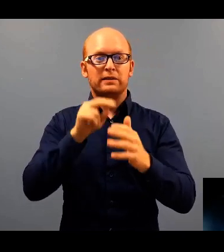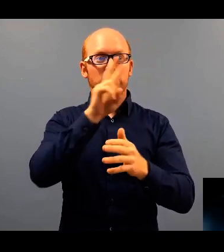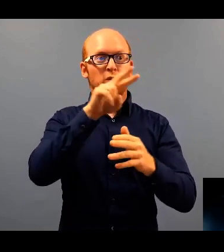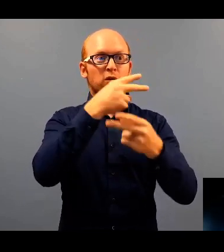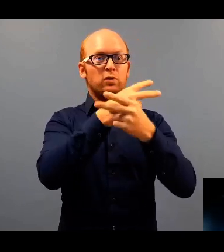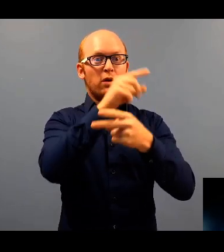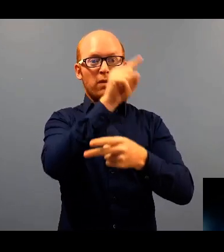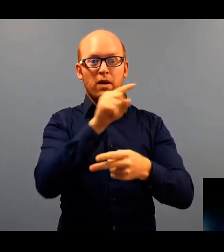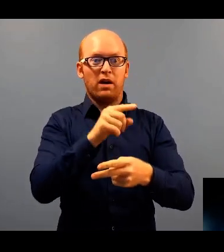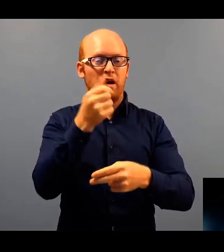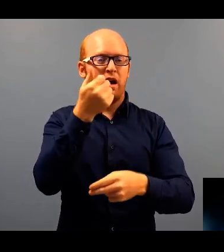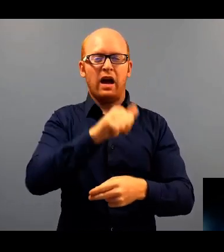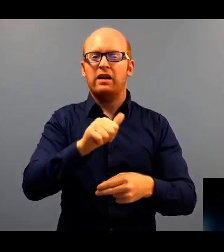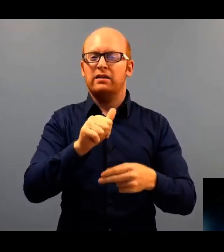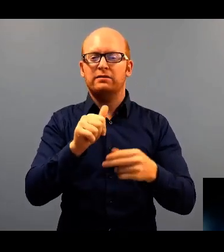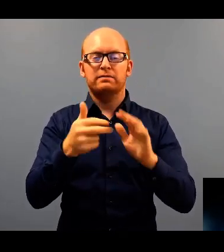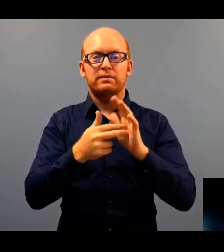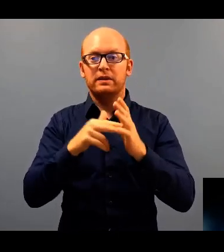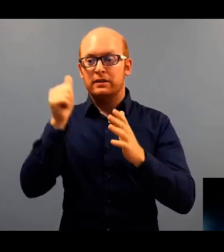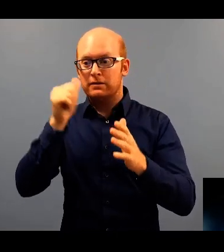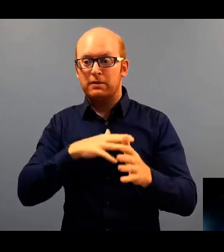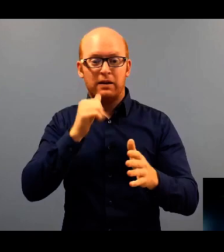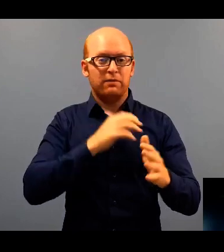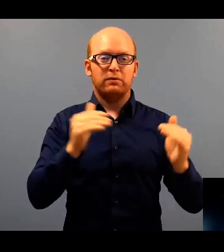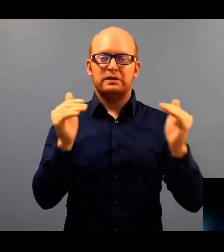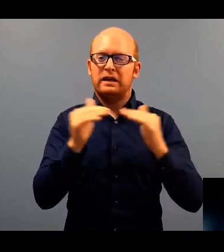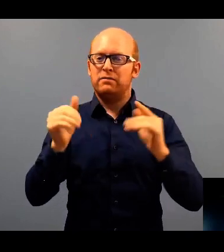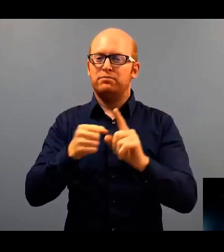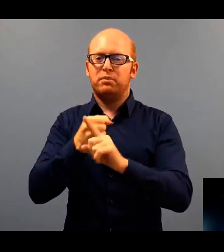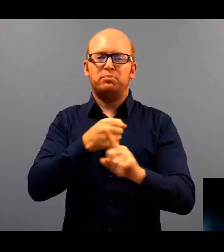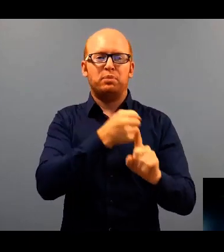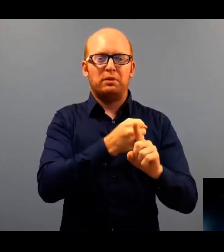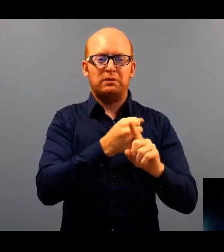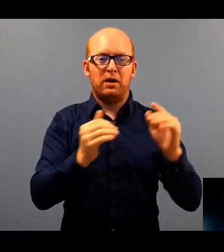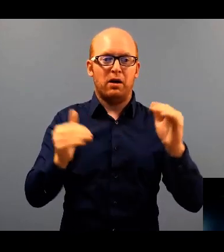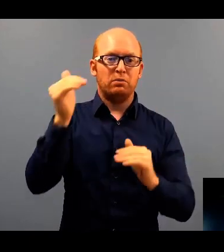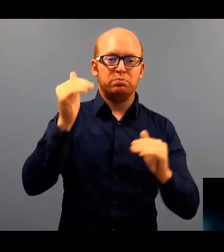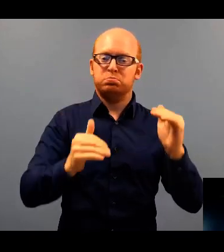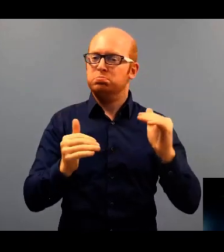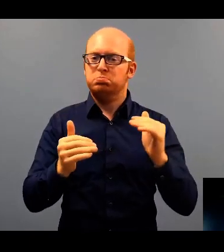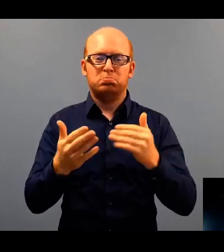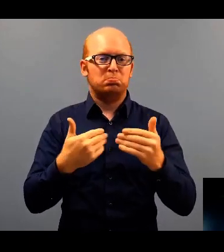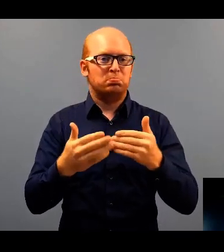Usher syndrome is an autosomal recessive disease linked to genes on or the autosomes.